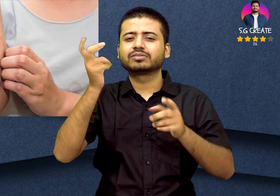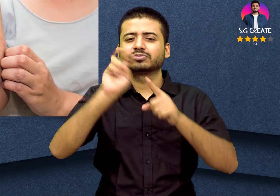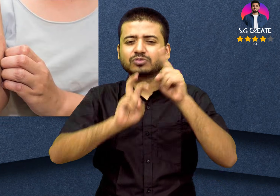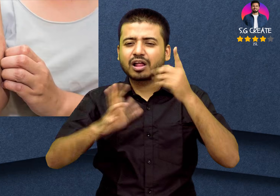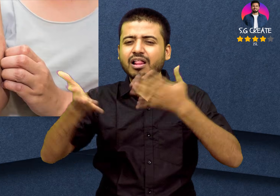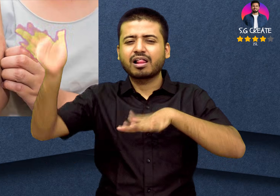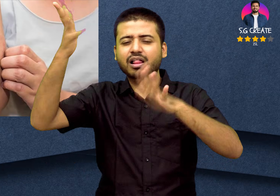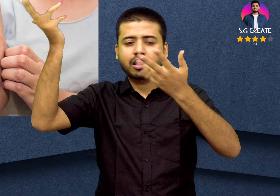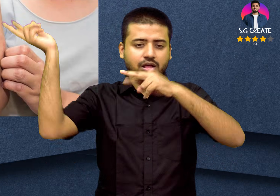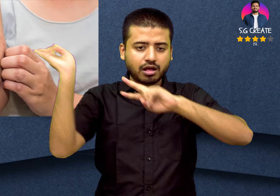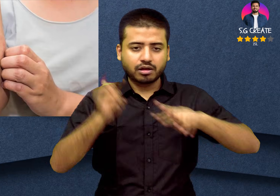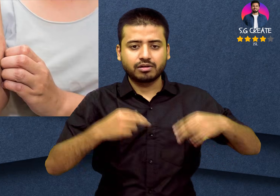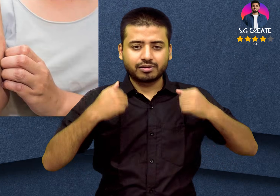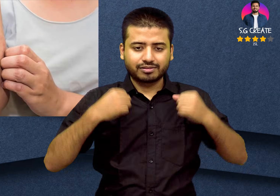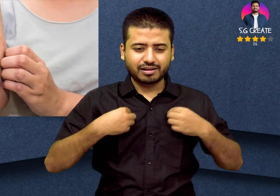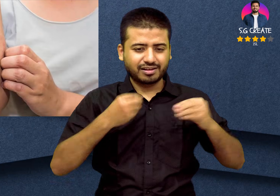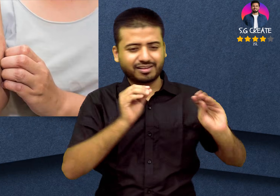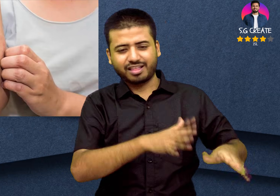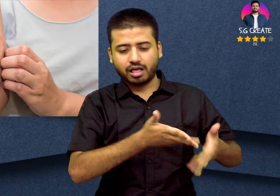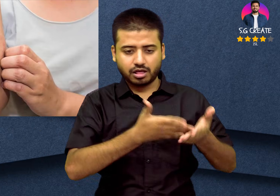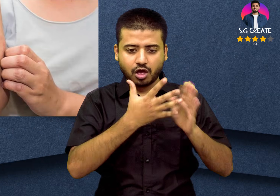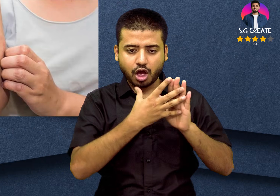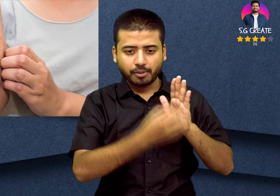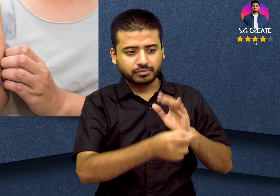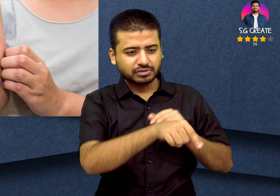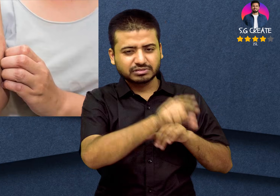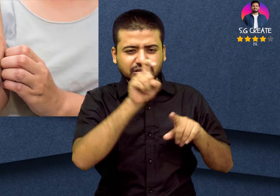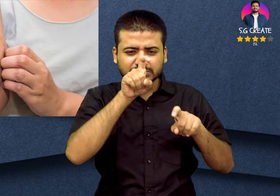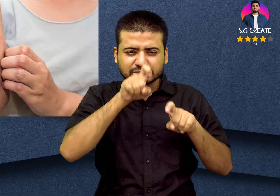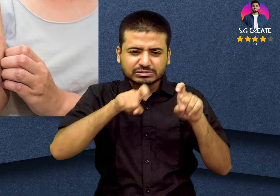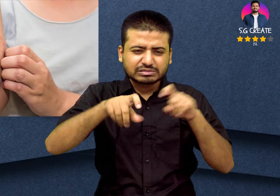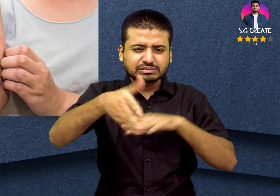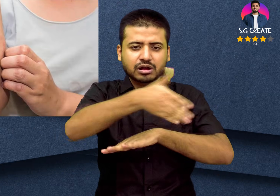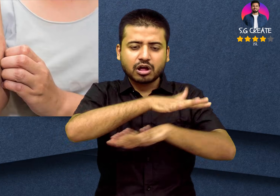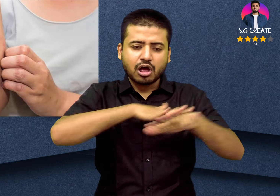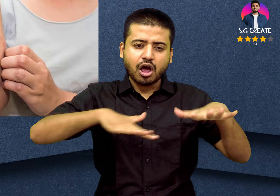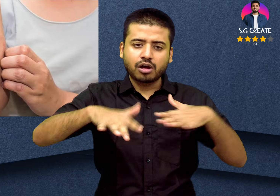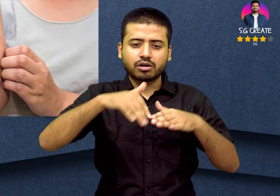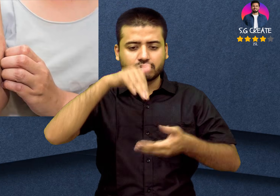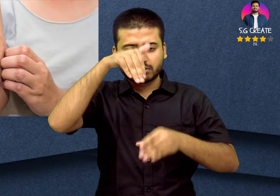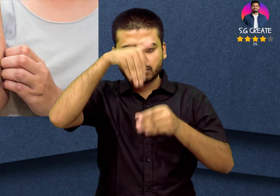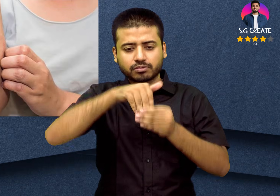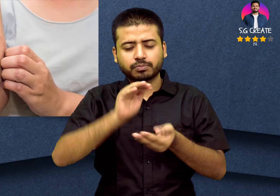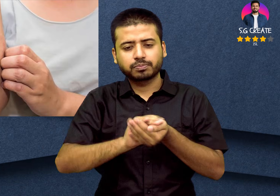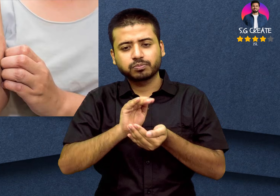absolute ideal habitat. They do not bite and they do not carry diseases in the traditional sense,